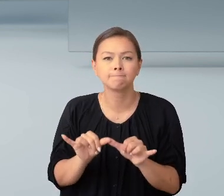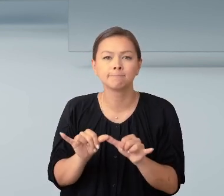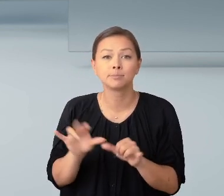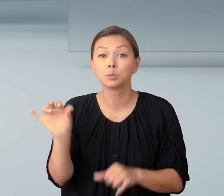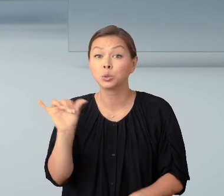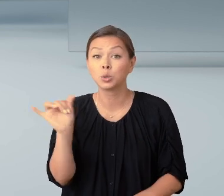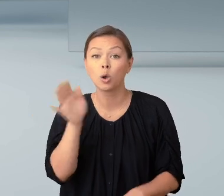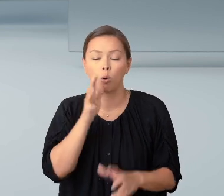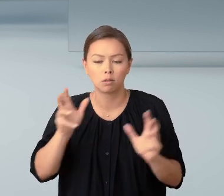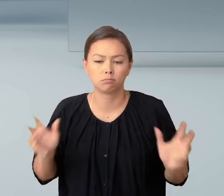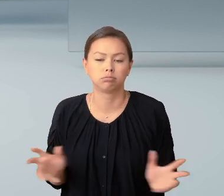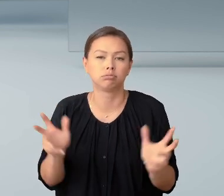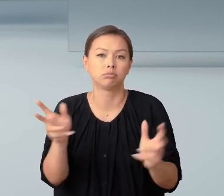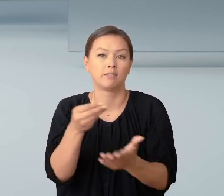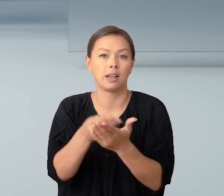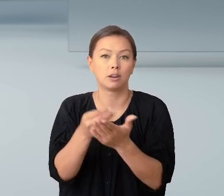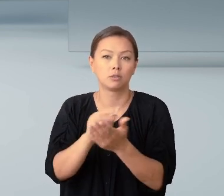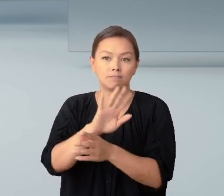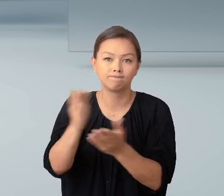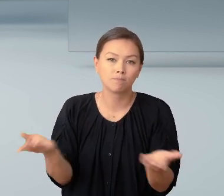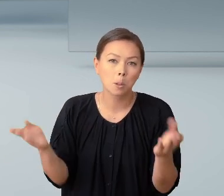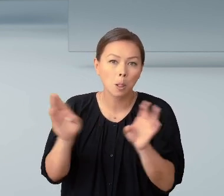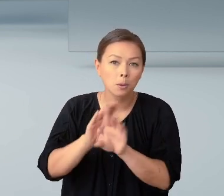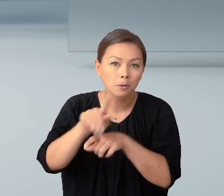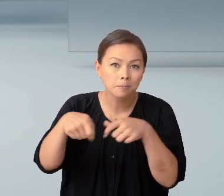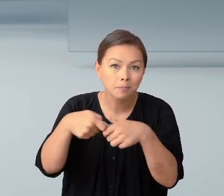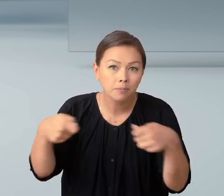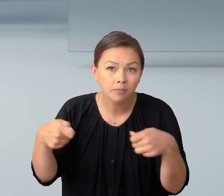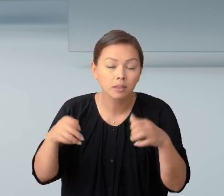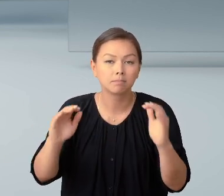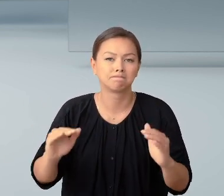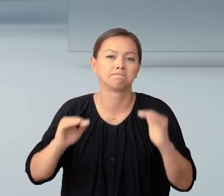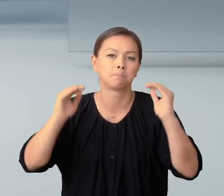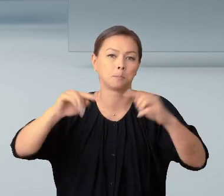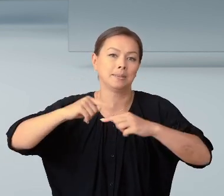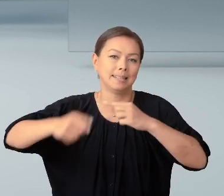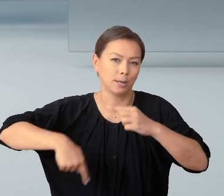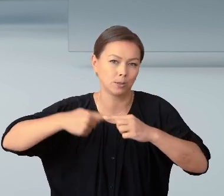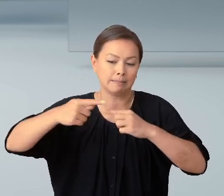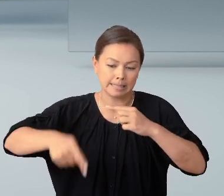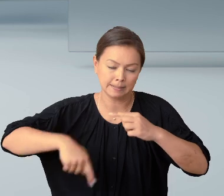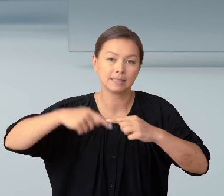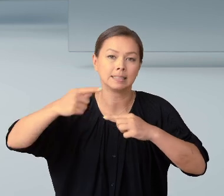closes, and improve cycle times. Continuous optimization and agility